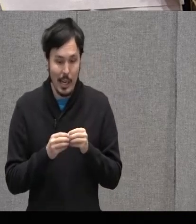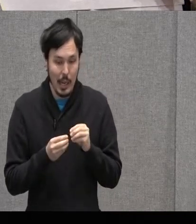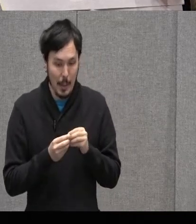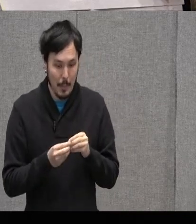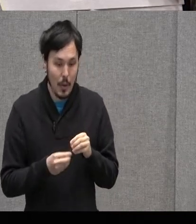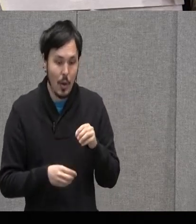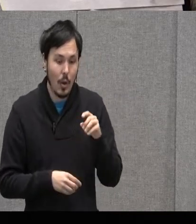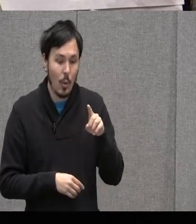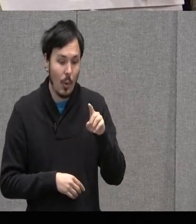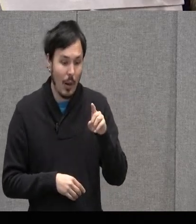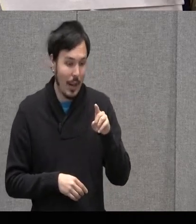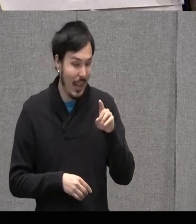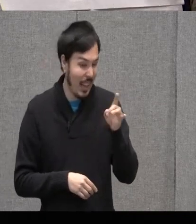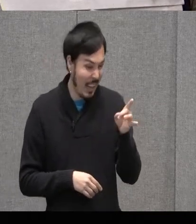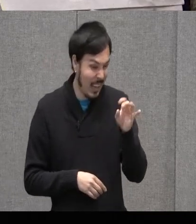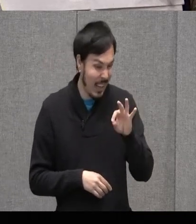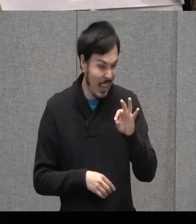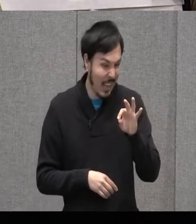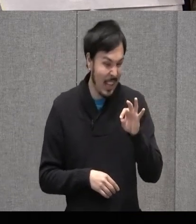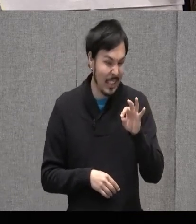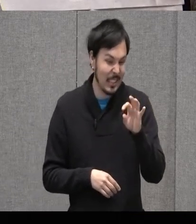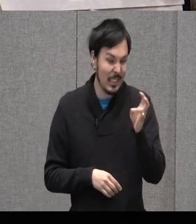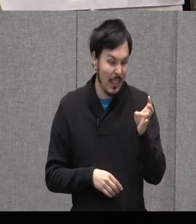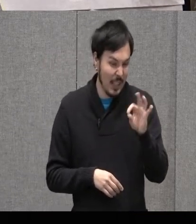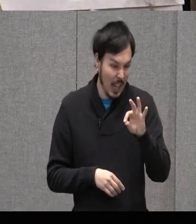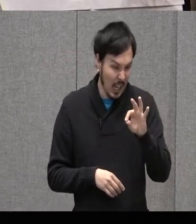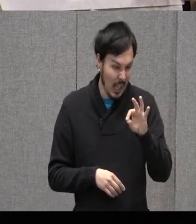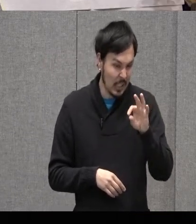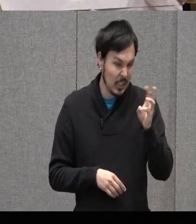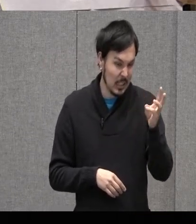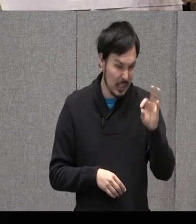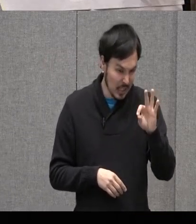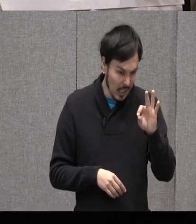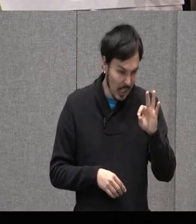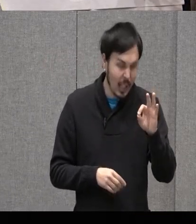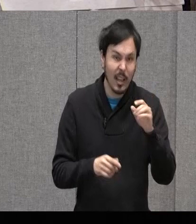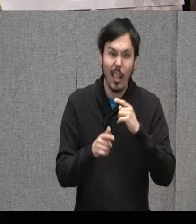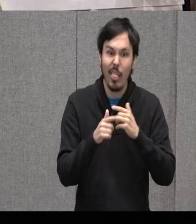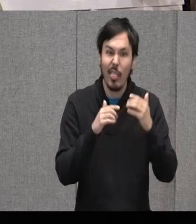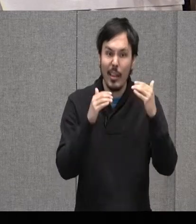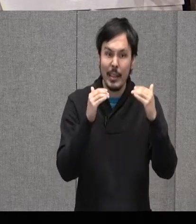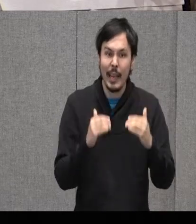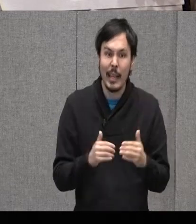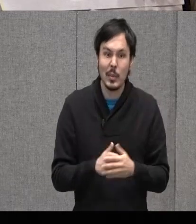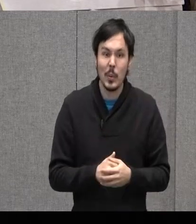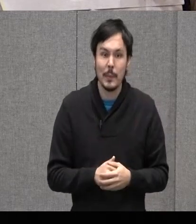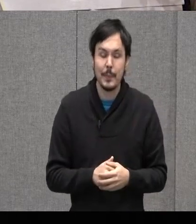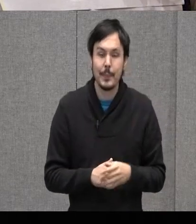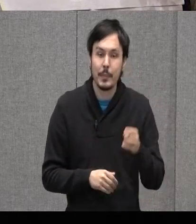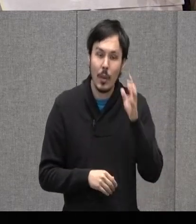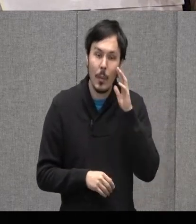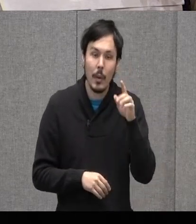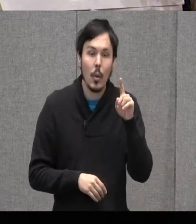89, 79, 69, and then you go to the next one. So this one would be 179,